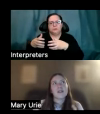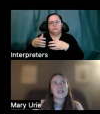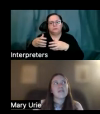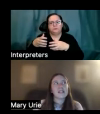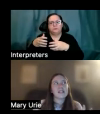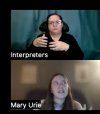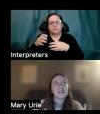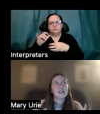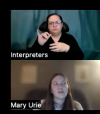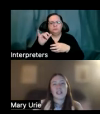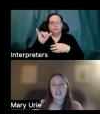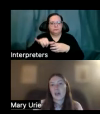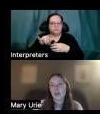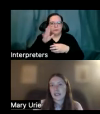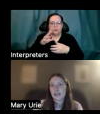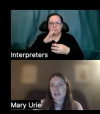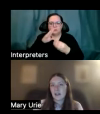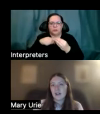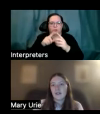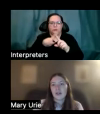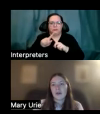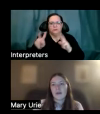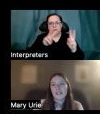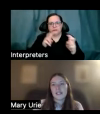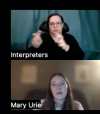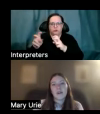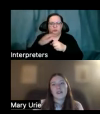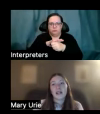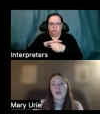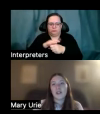about different subject areas. So for example, there's a Health